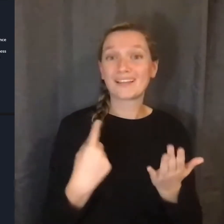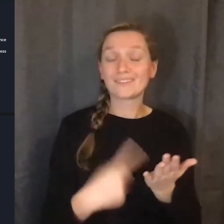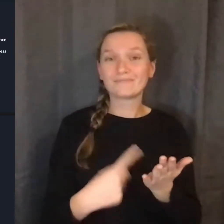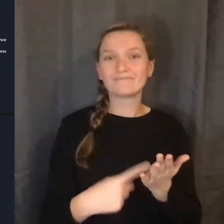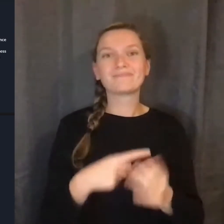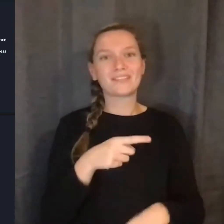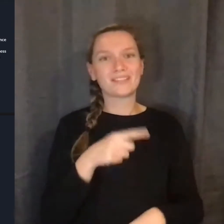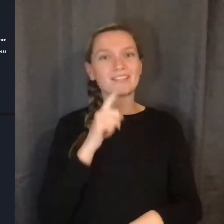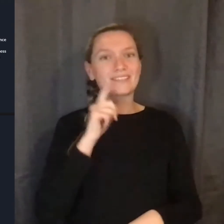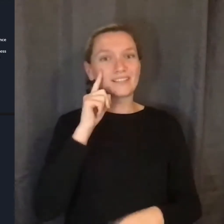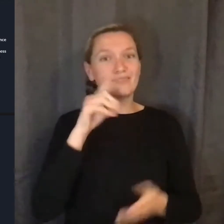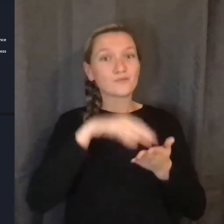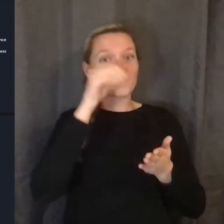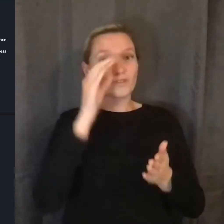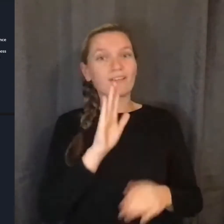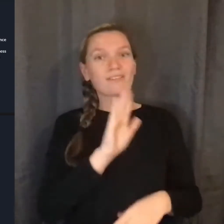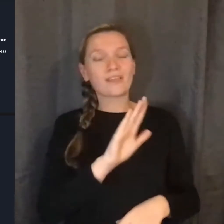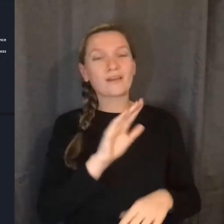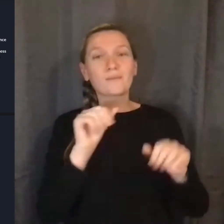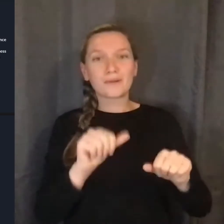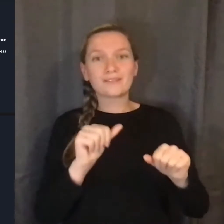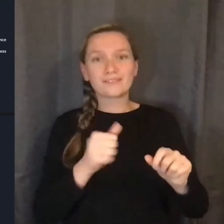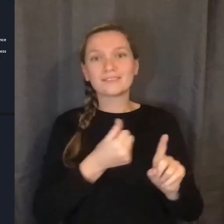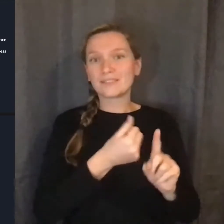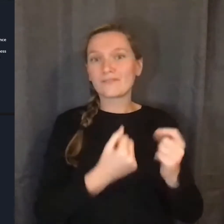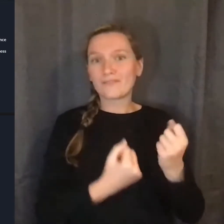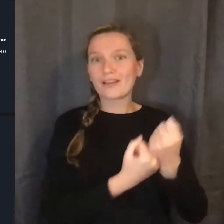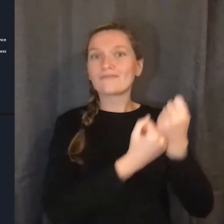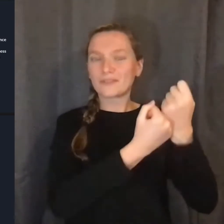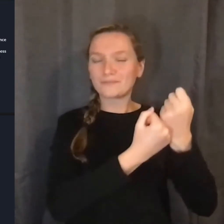Now I'll be discussing deaf students and their ability to self-advocate.